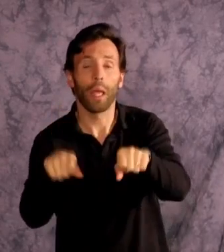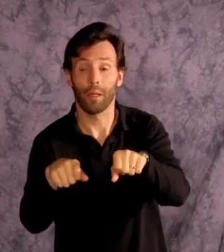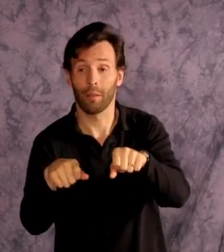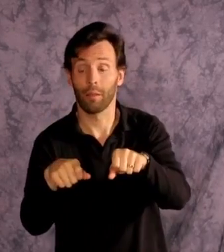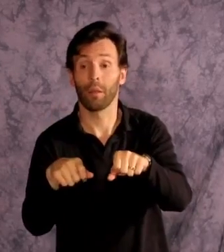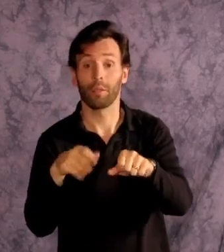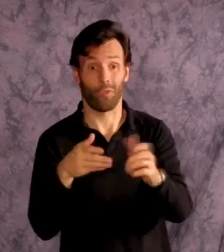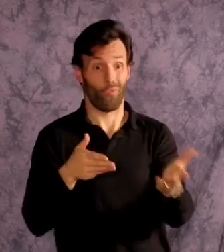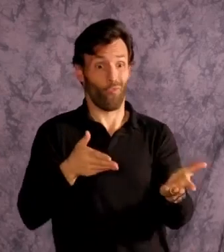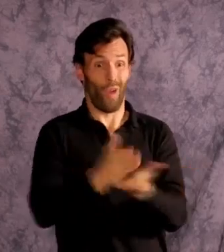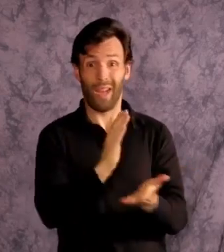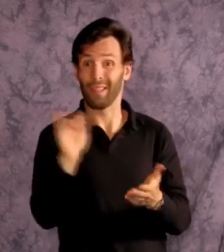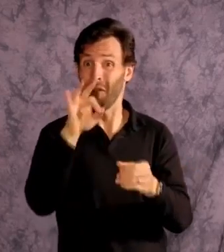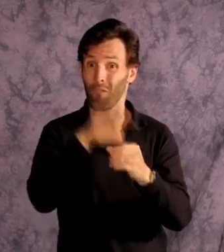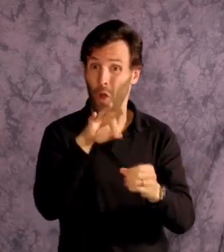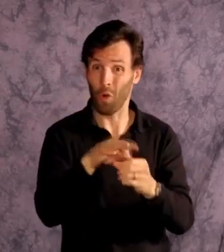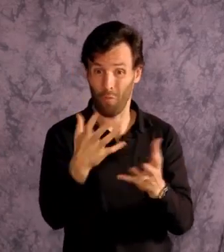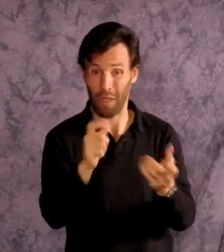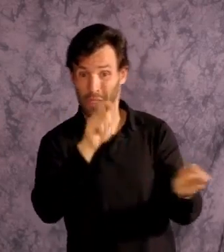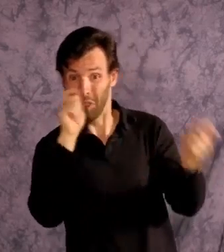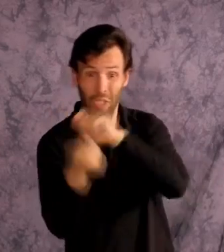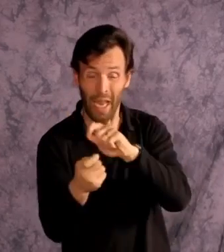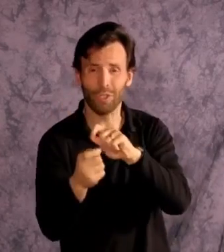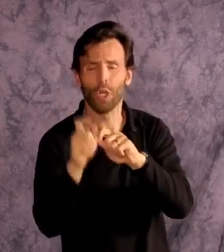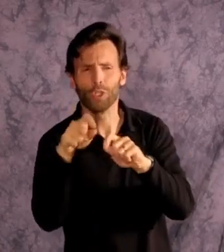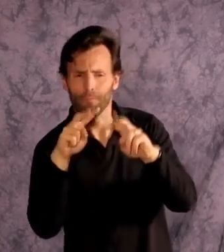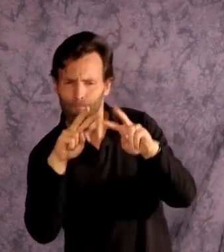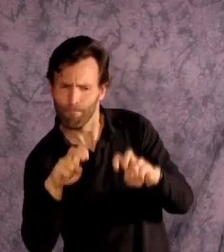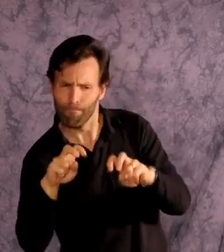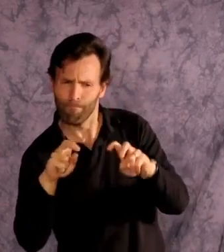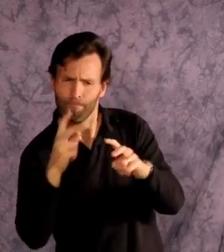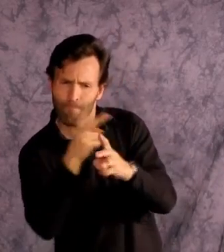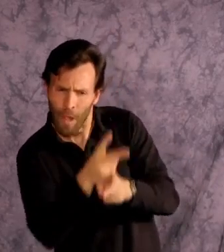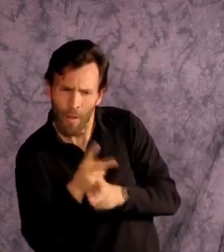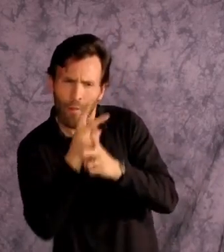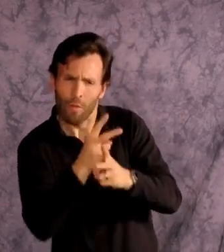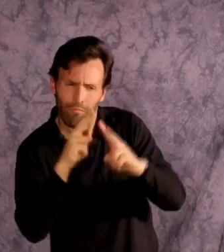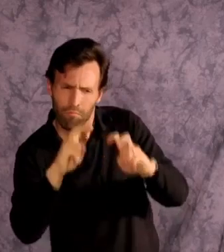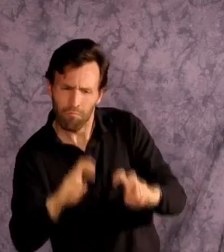a more thoughtful approach to voter verification.